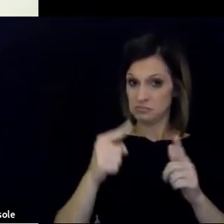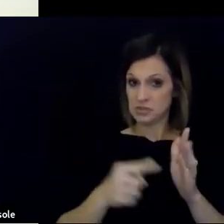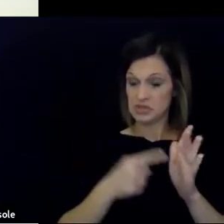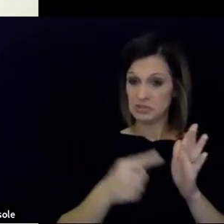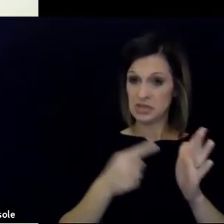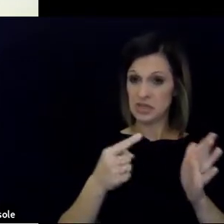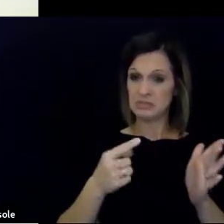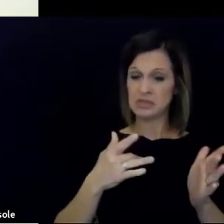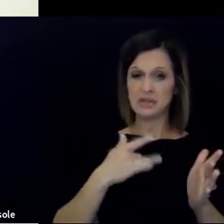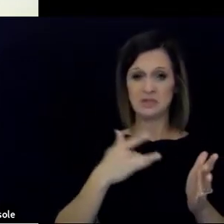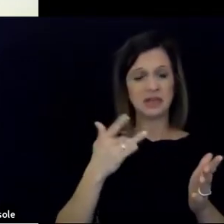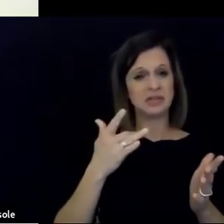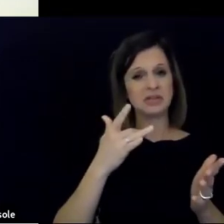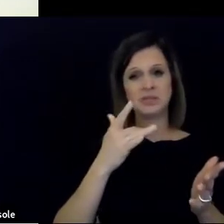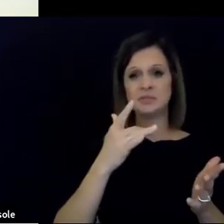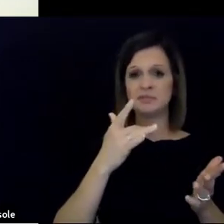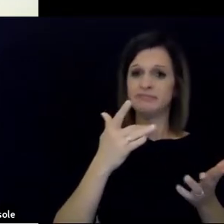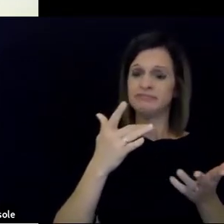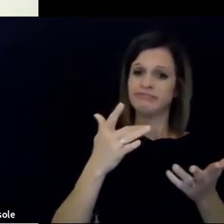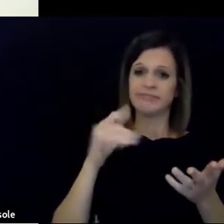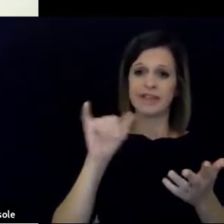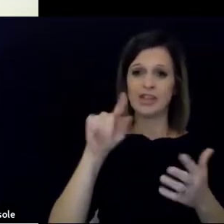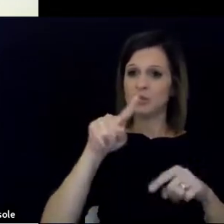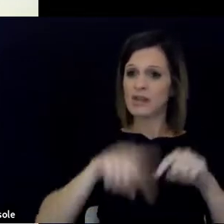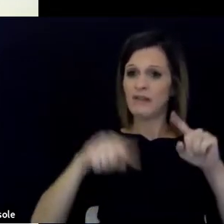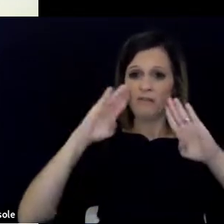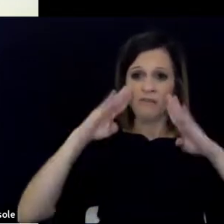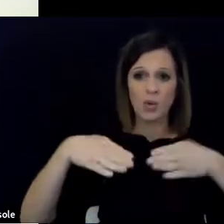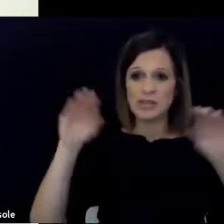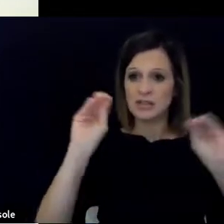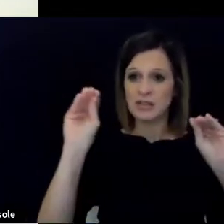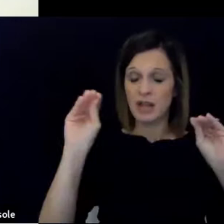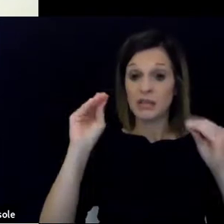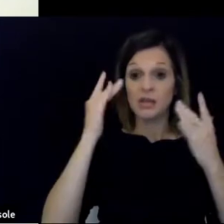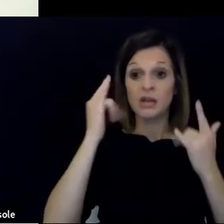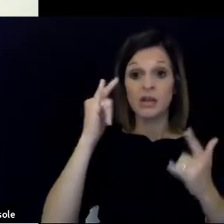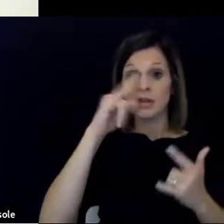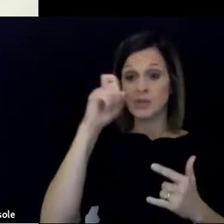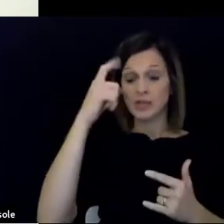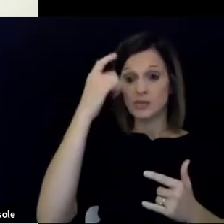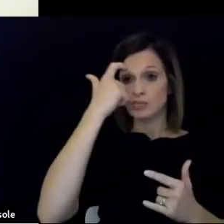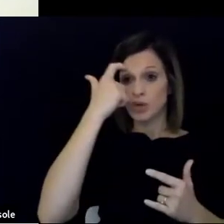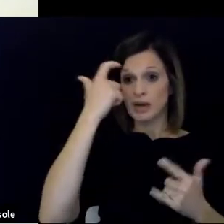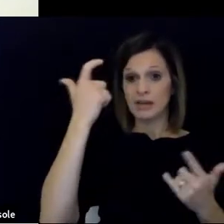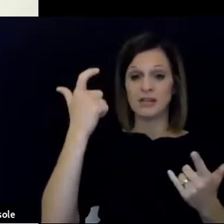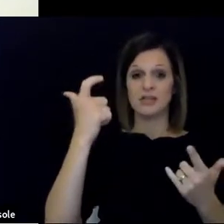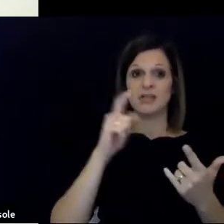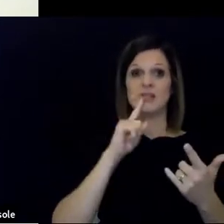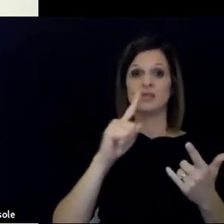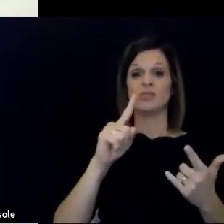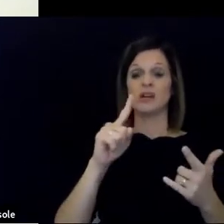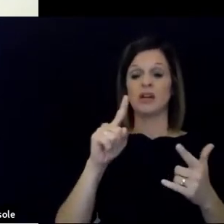where you're having a hard time focusing on anything 'cause your brain, and your mind is hopping all over the place?